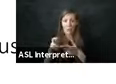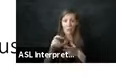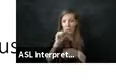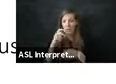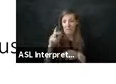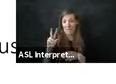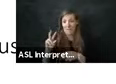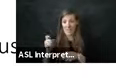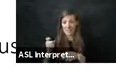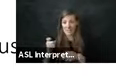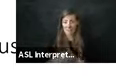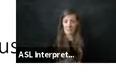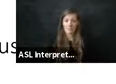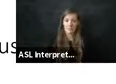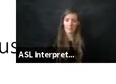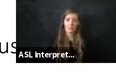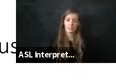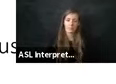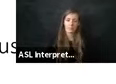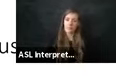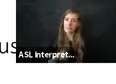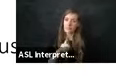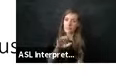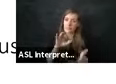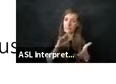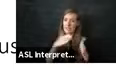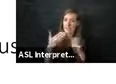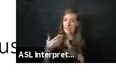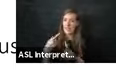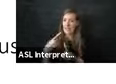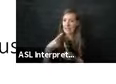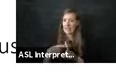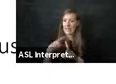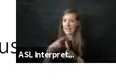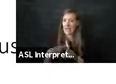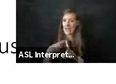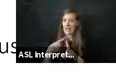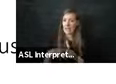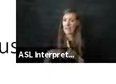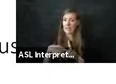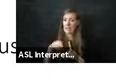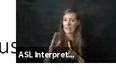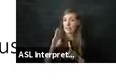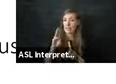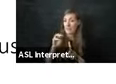When we look at our death data from May to present, and the reason that time period is